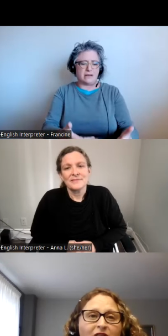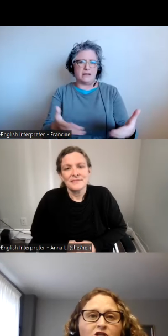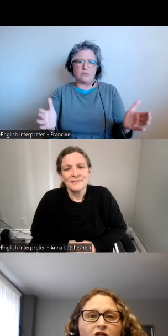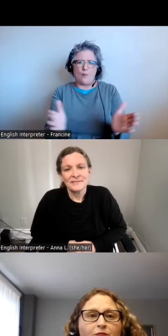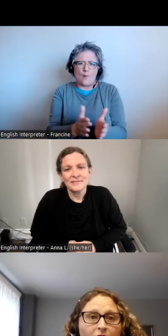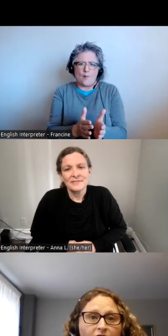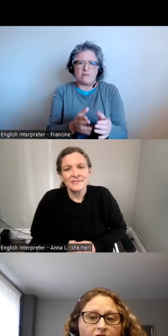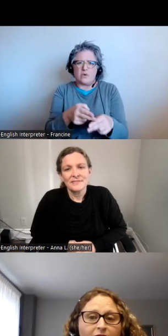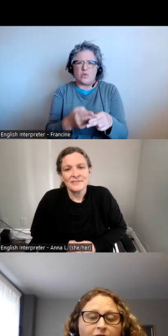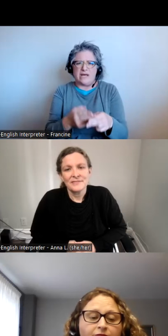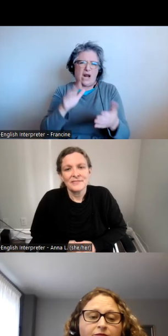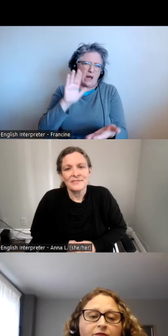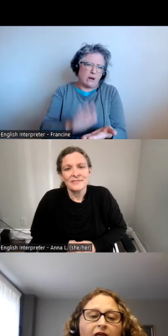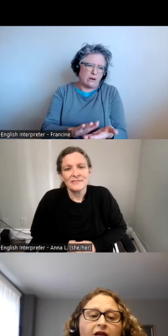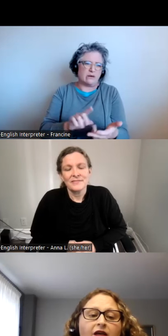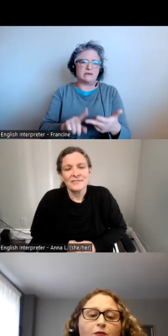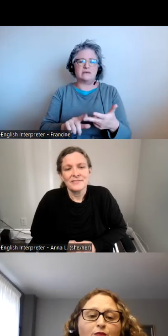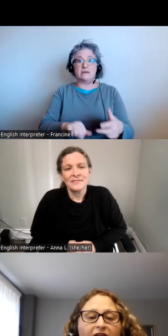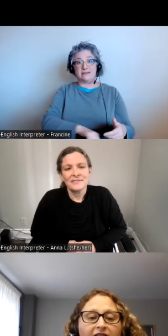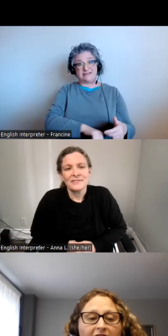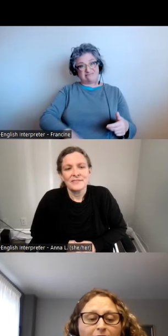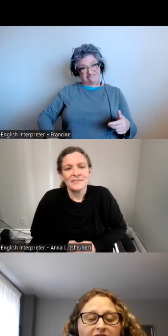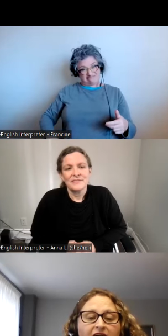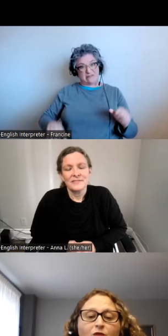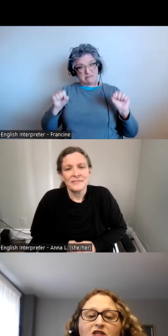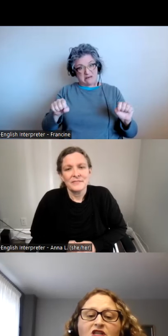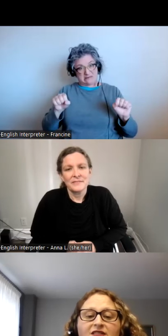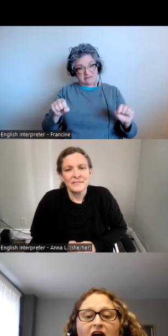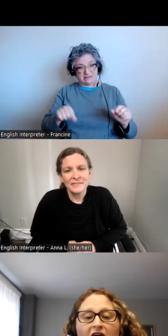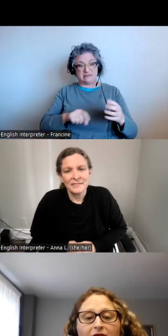of stillbirth